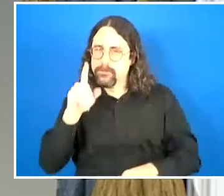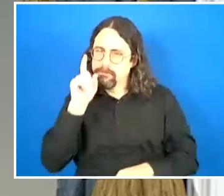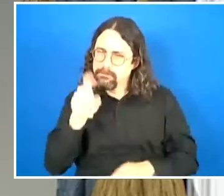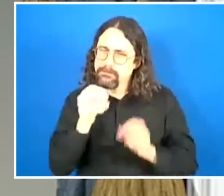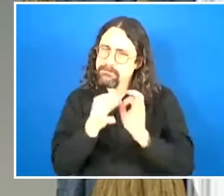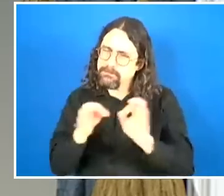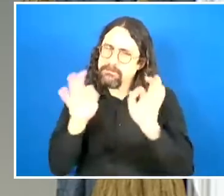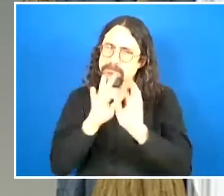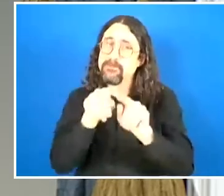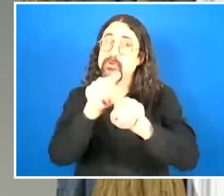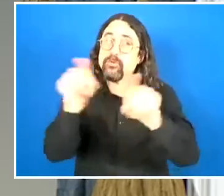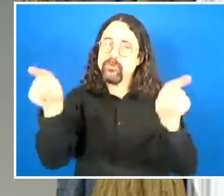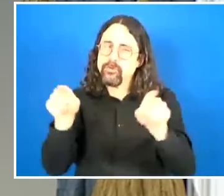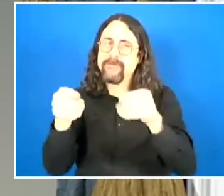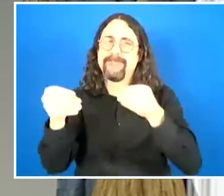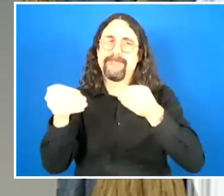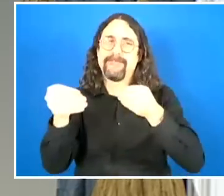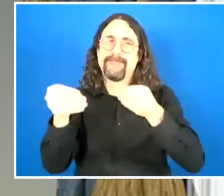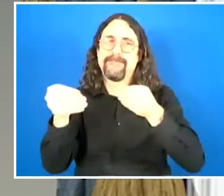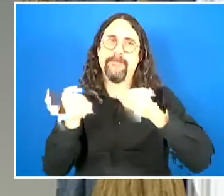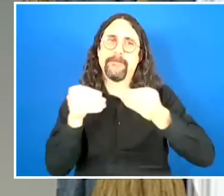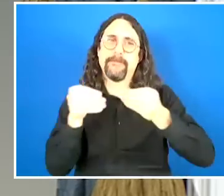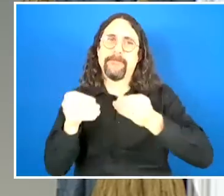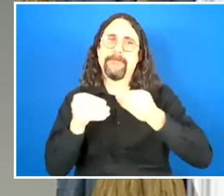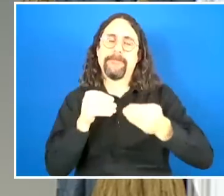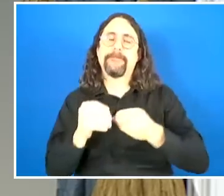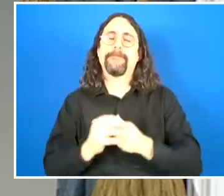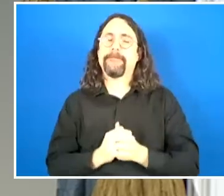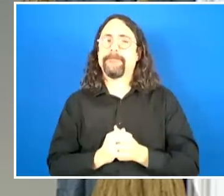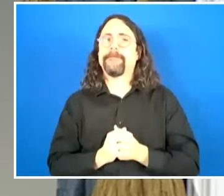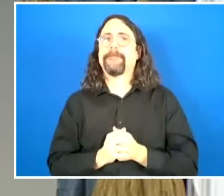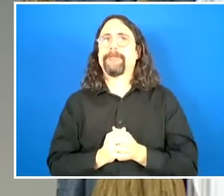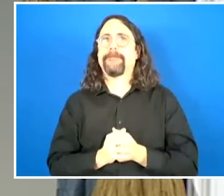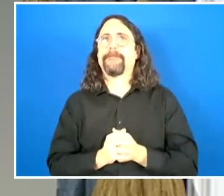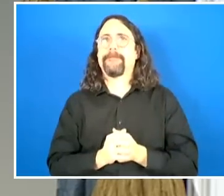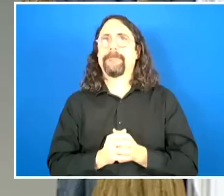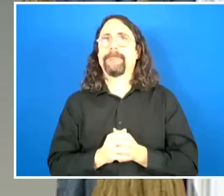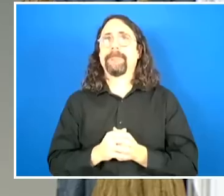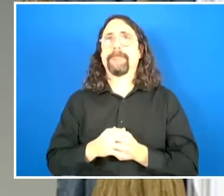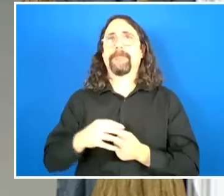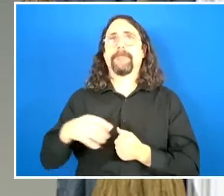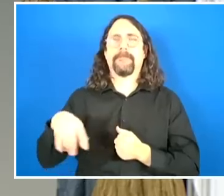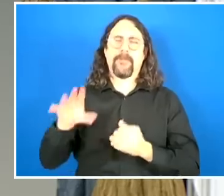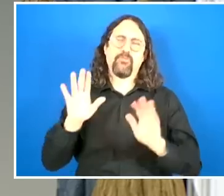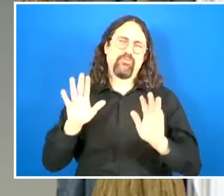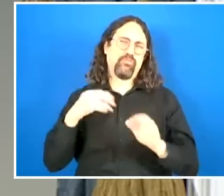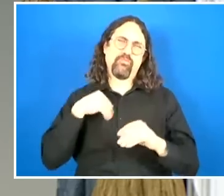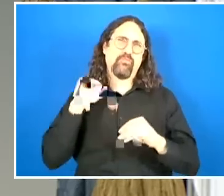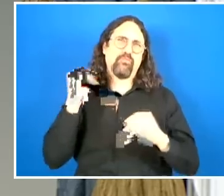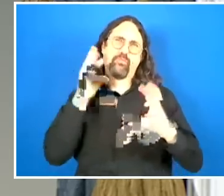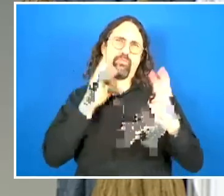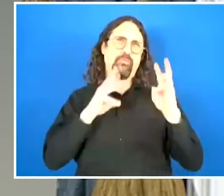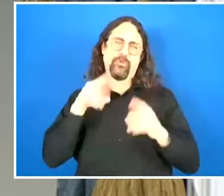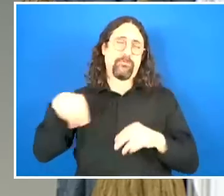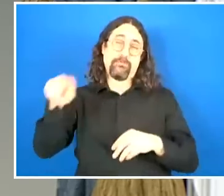IN HOW WE GO ABOUT THAT WORK. OUR TEACHERS AS YOU MENTIONED, MR. MAYOR, ARE OUR EXPERTS IN MEETING STUDENTS